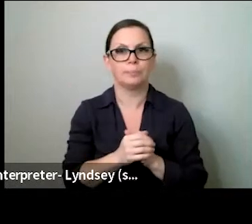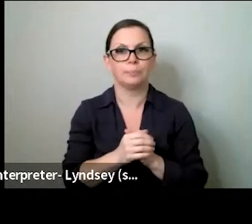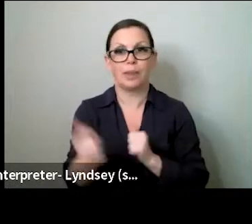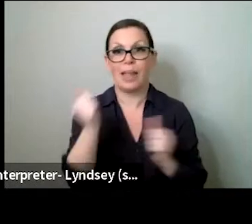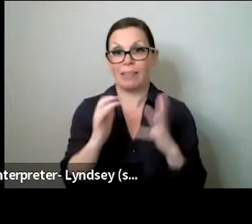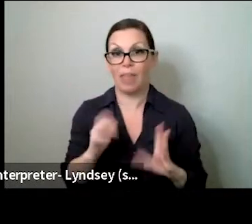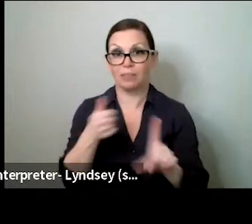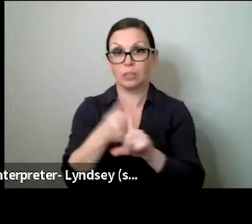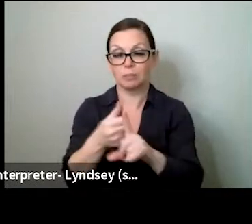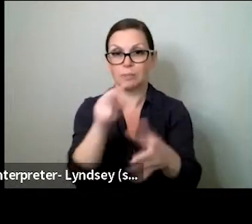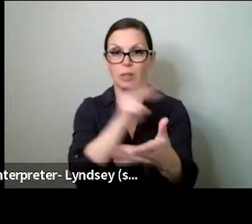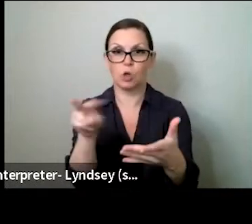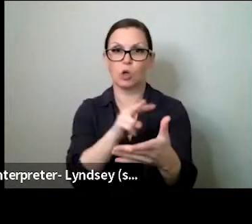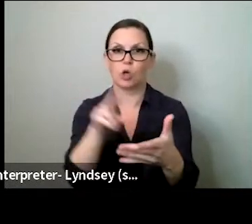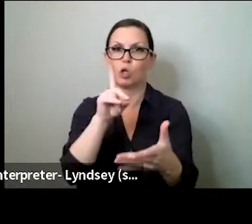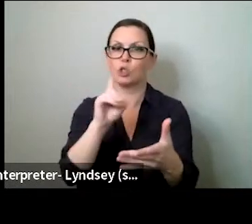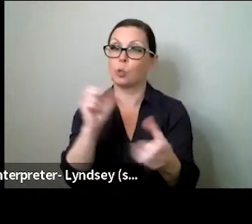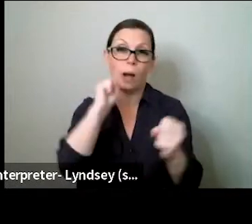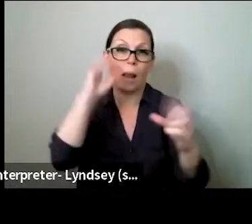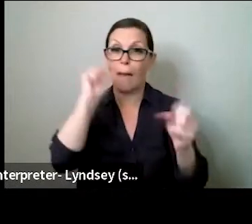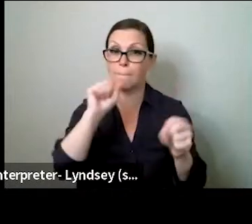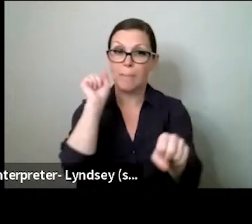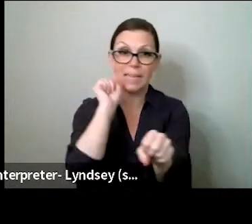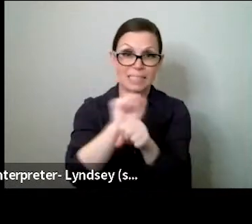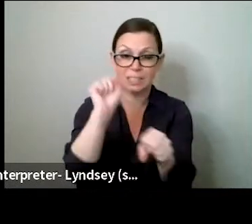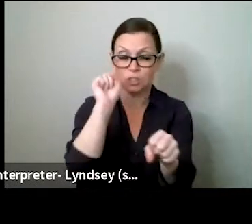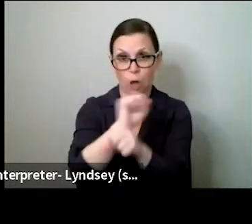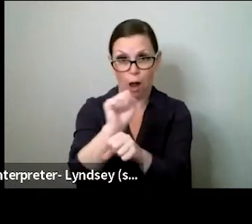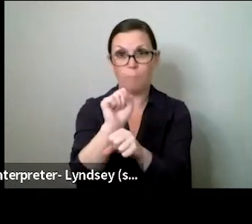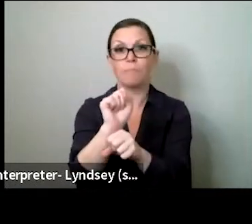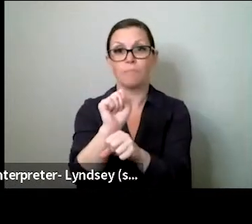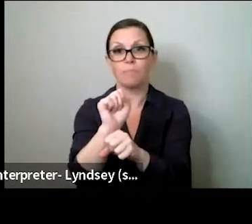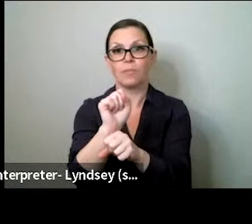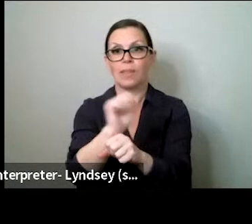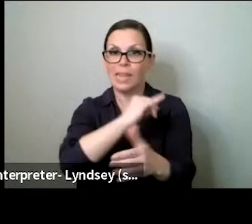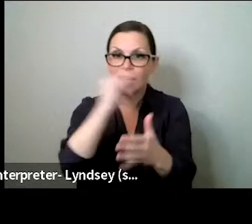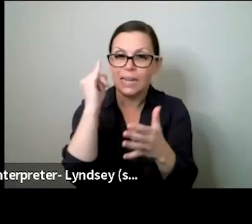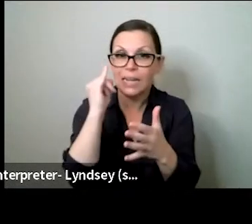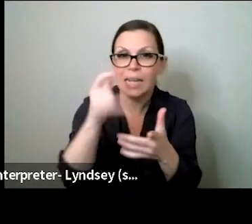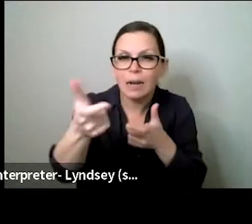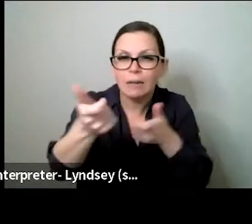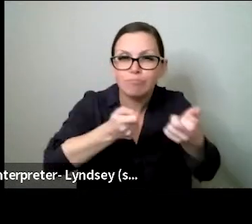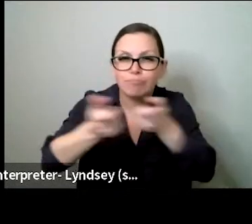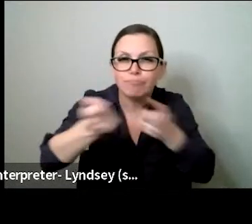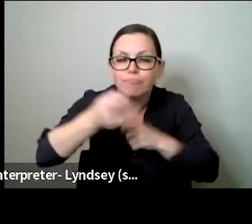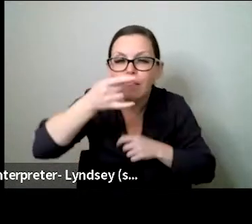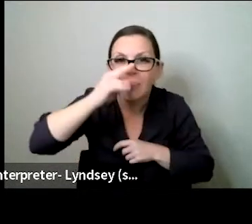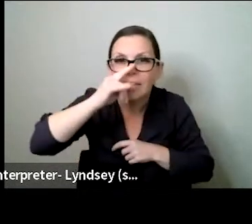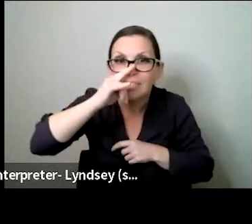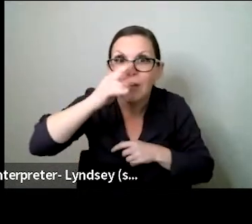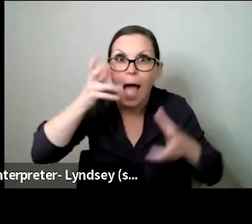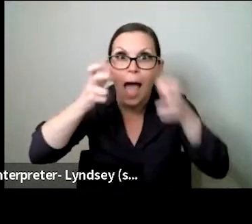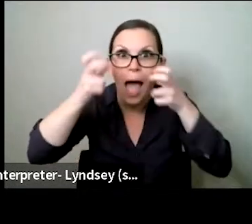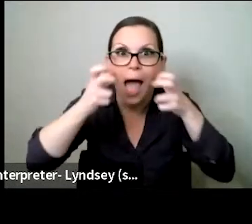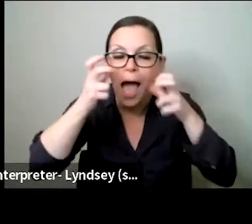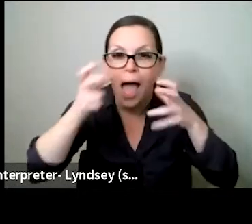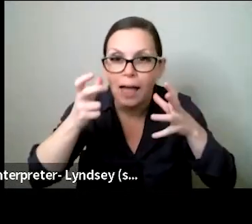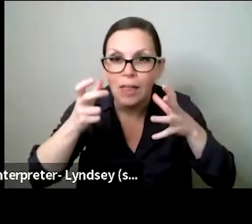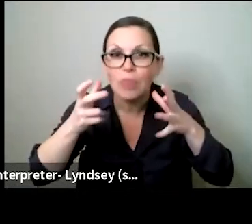who are reading the books do an incredible job in drawing the children into the whole literacy experience.